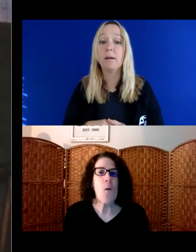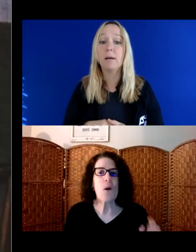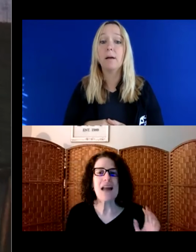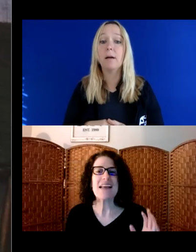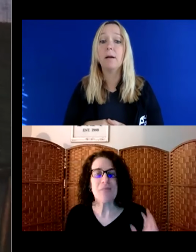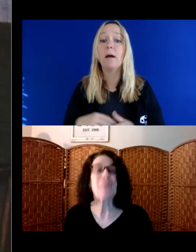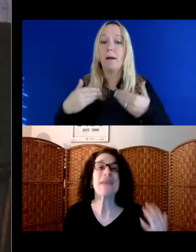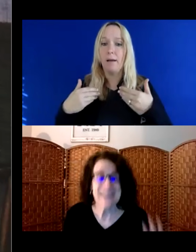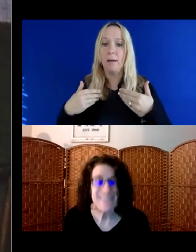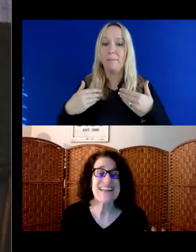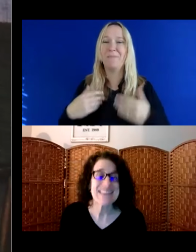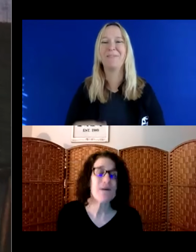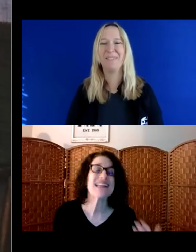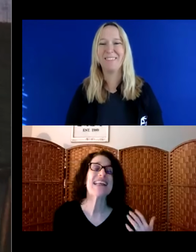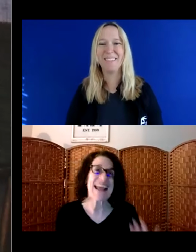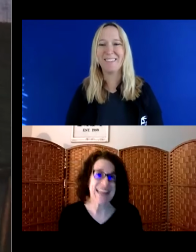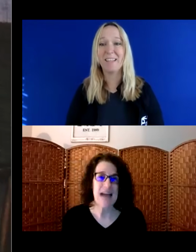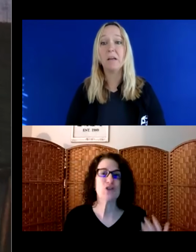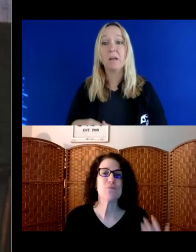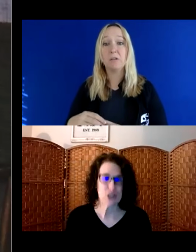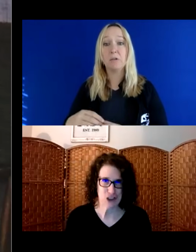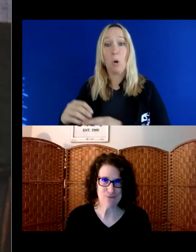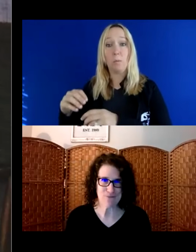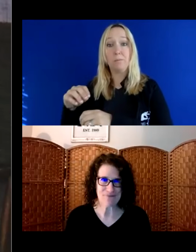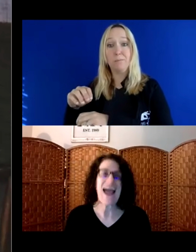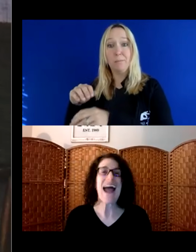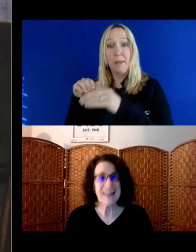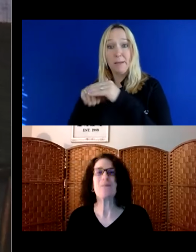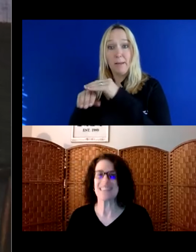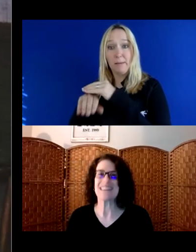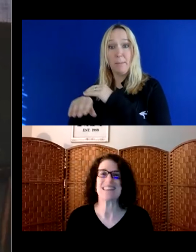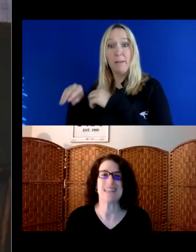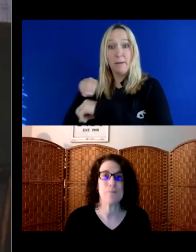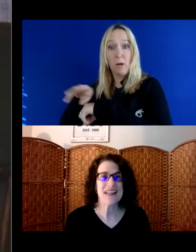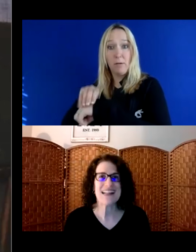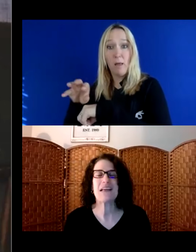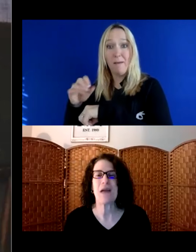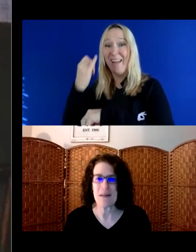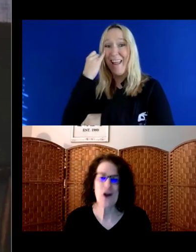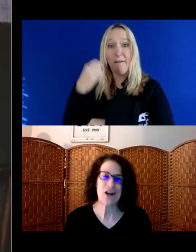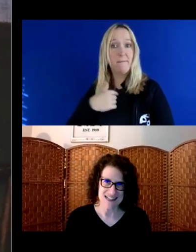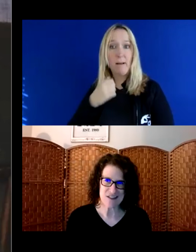When I am not being an accessibility and caption pusher, I am an accessibility and marketing consultant,